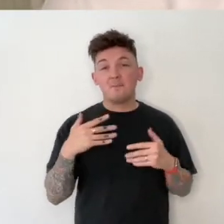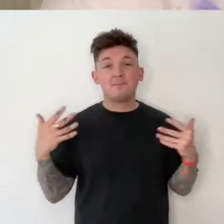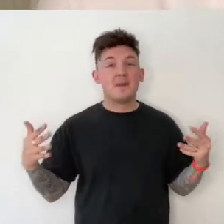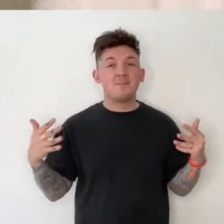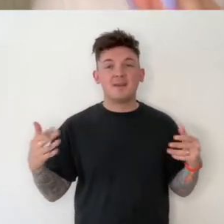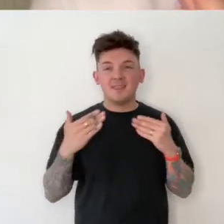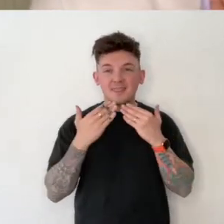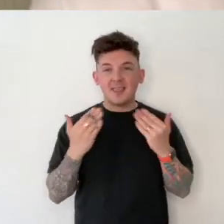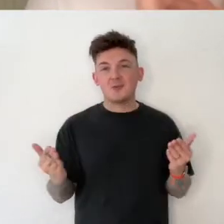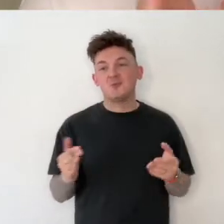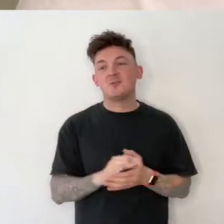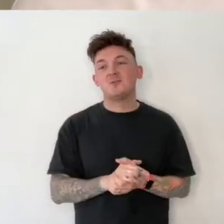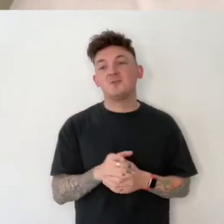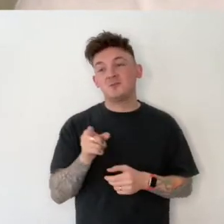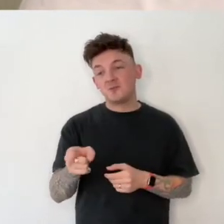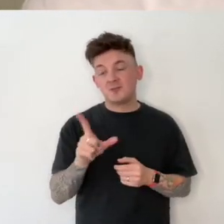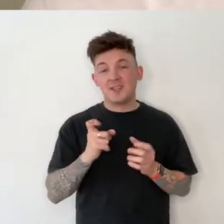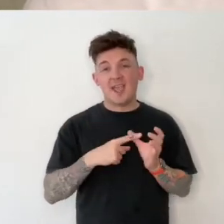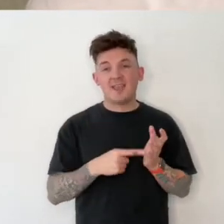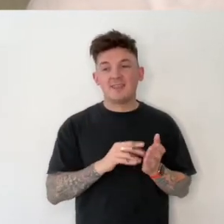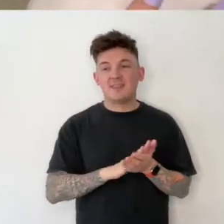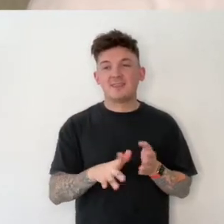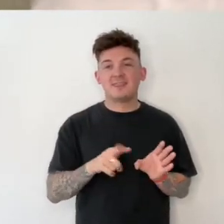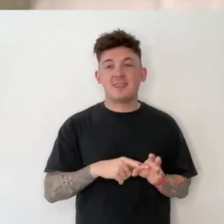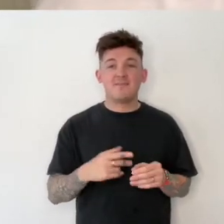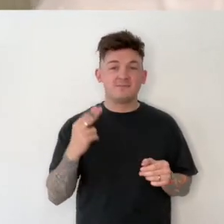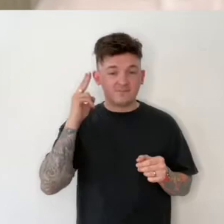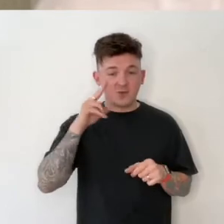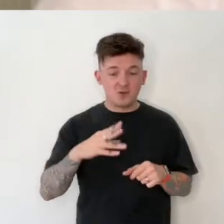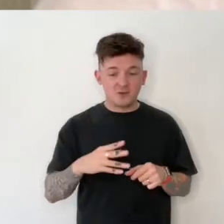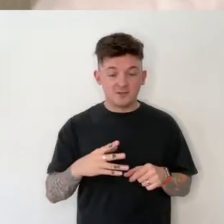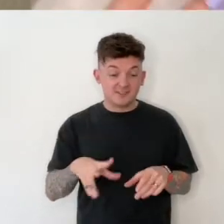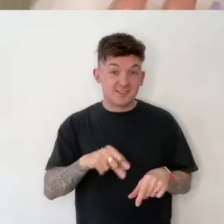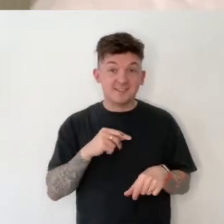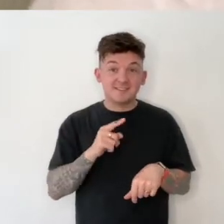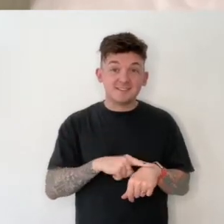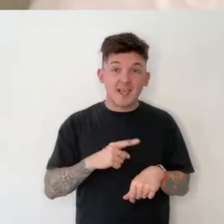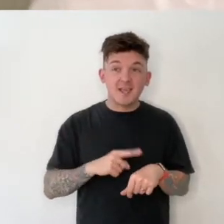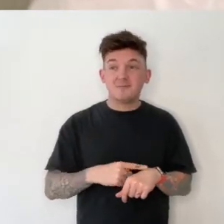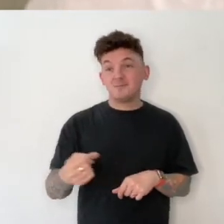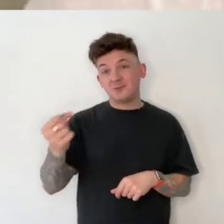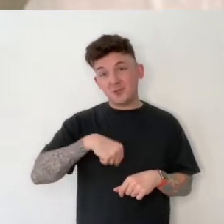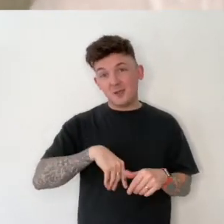thank, a huge huge thank you to you Cathy for taking time to come on the channel and